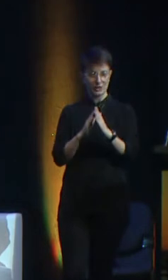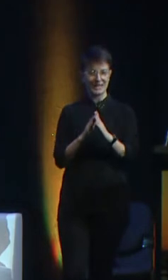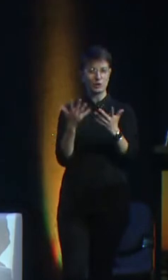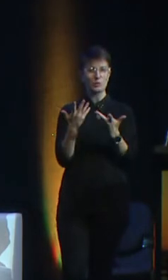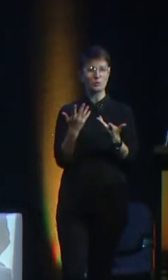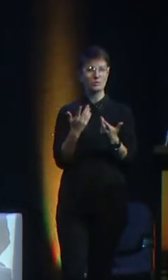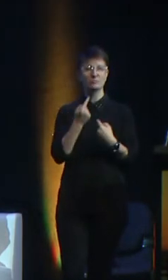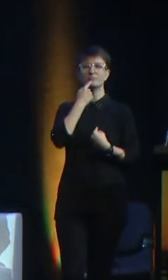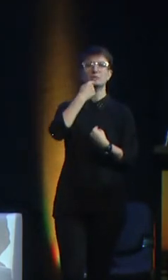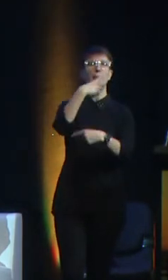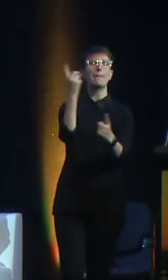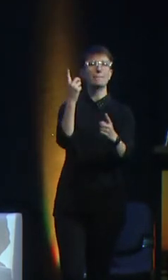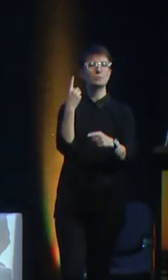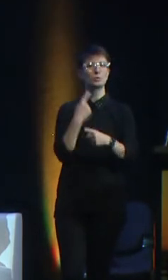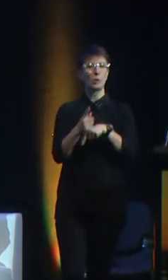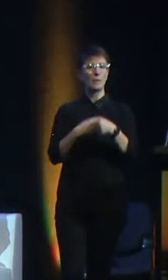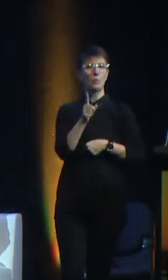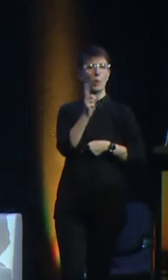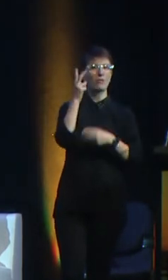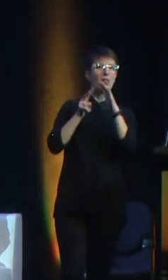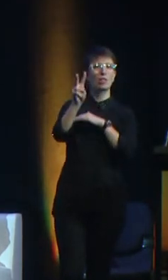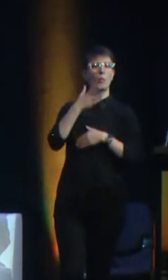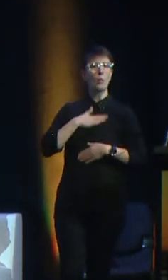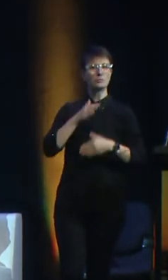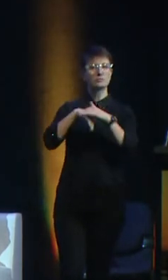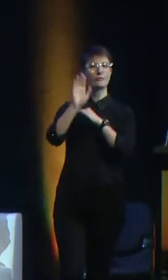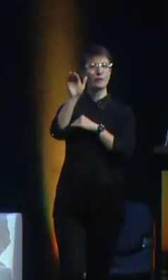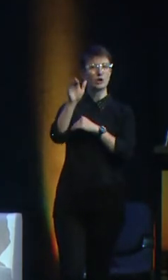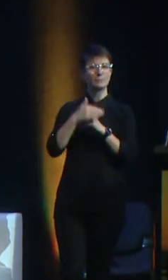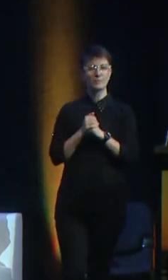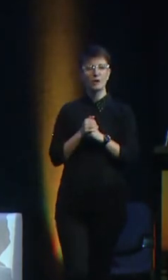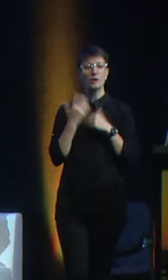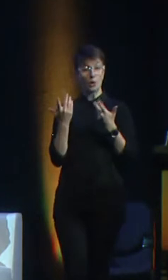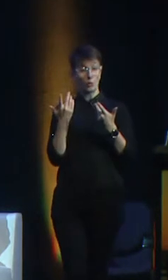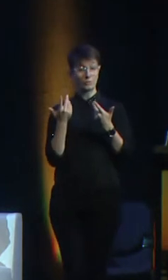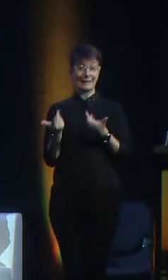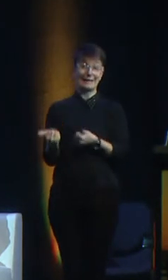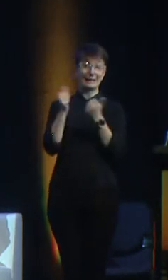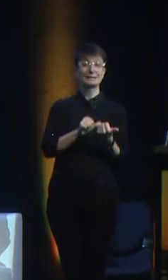we will be looking across all of the levers, programs, the reviews and funding mechanisms